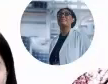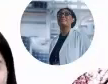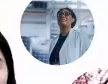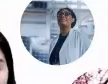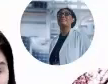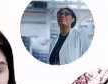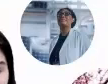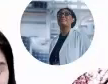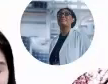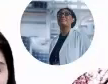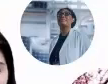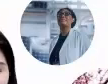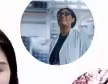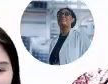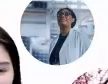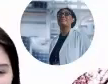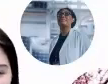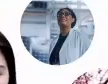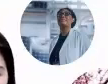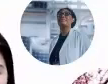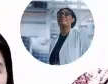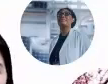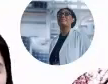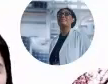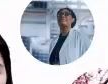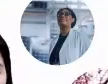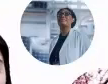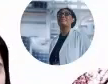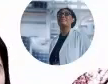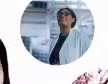the voices, experiences and wisdom of S-STEM scholars and alumni.